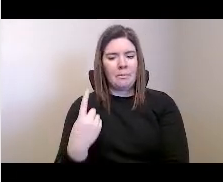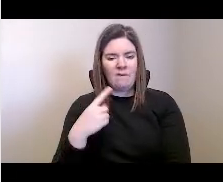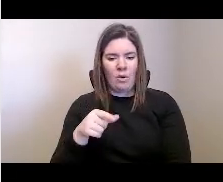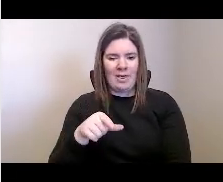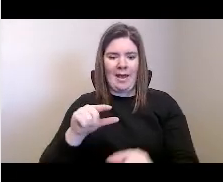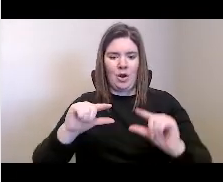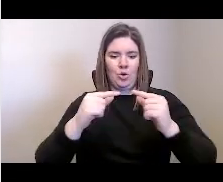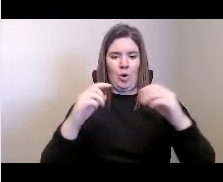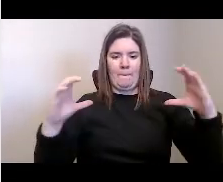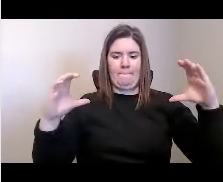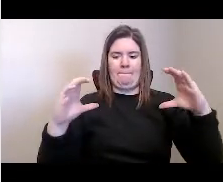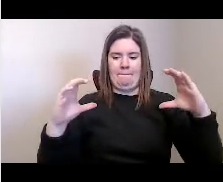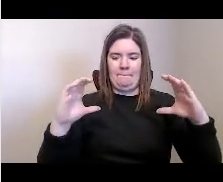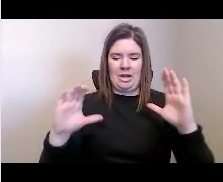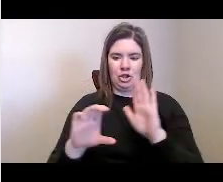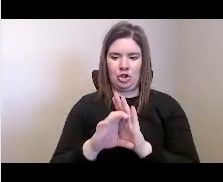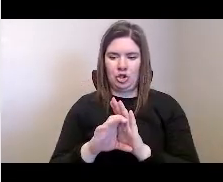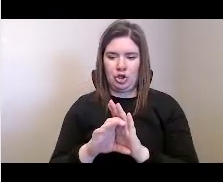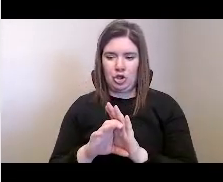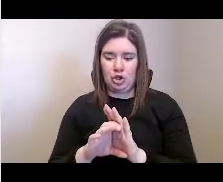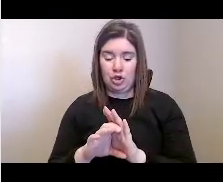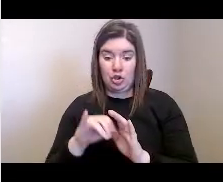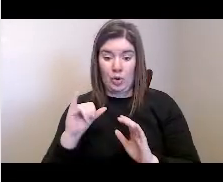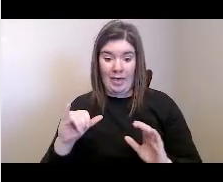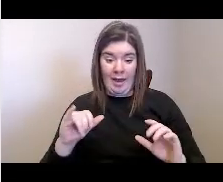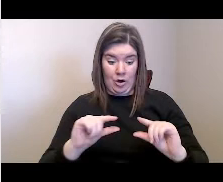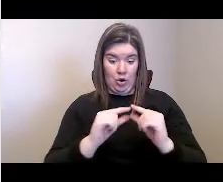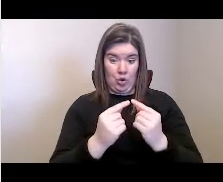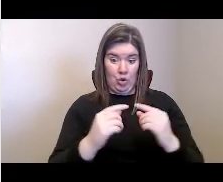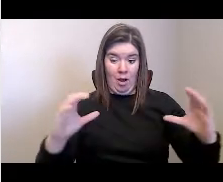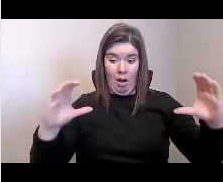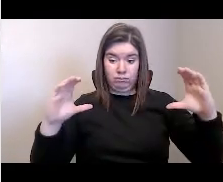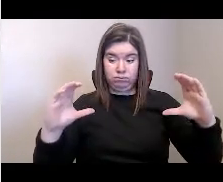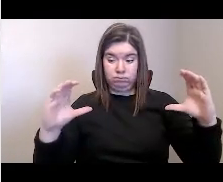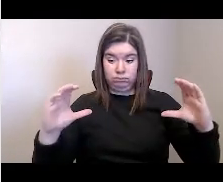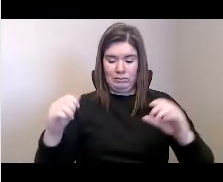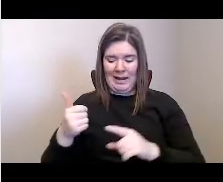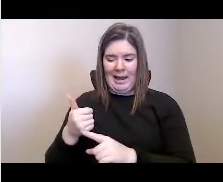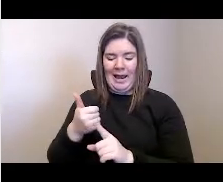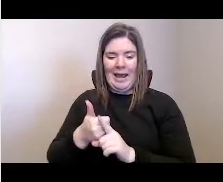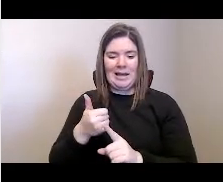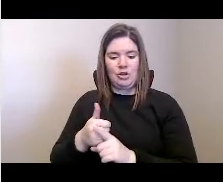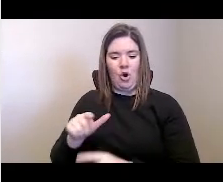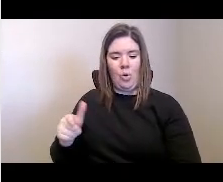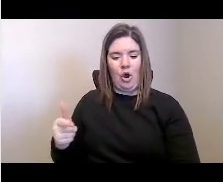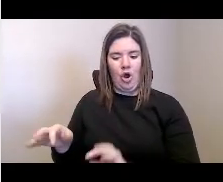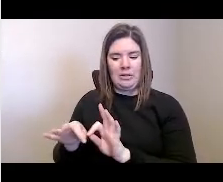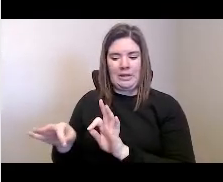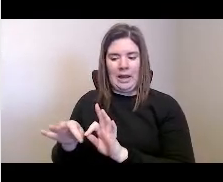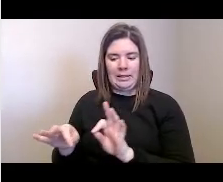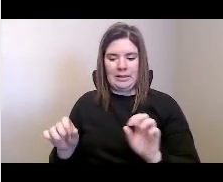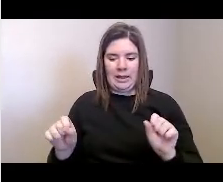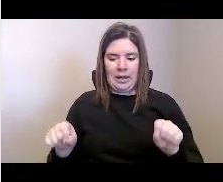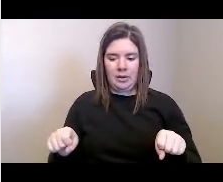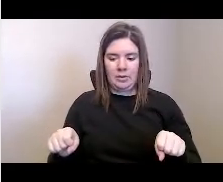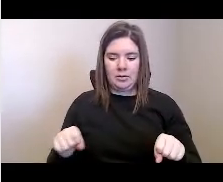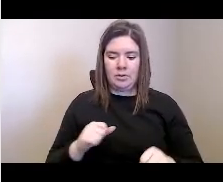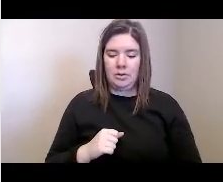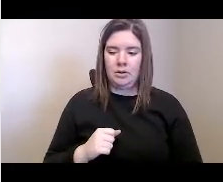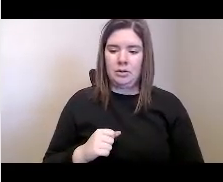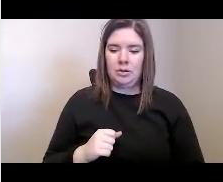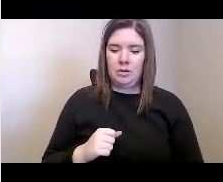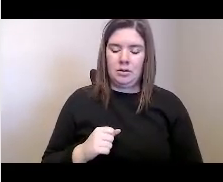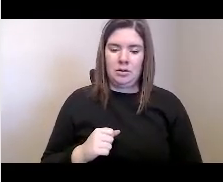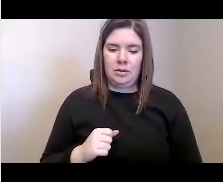So, I can actually give my group its own alt text. And I only need to do that for the group itself.